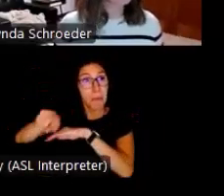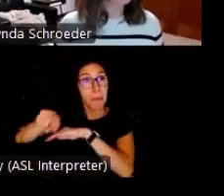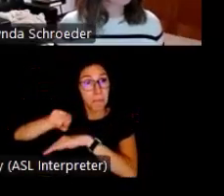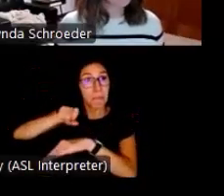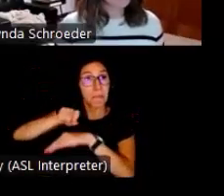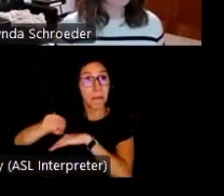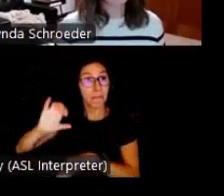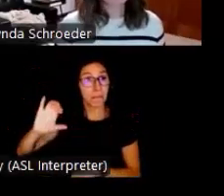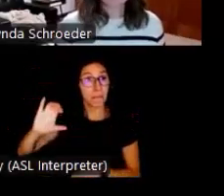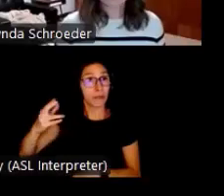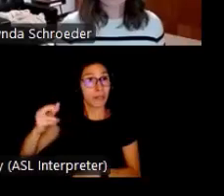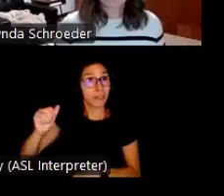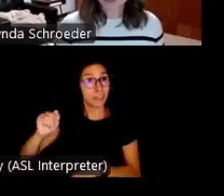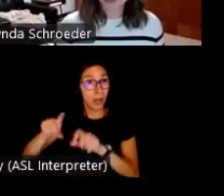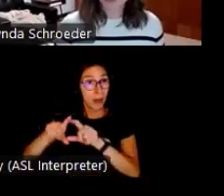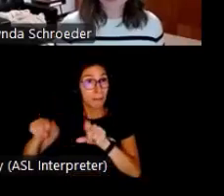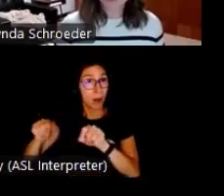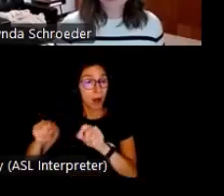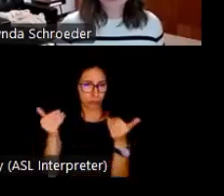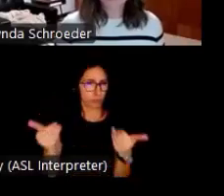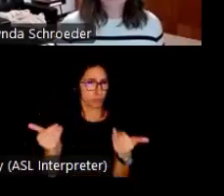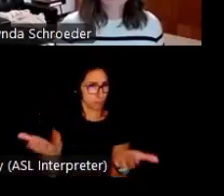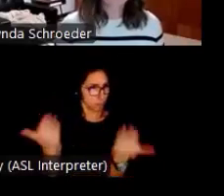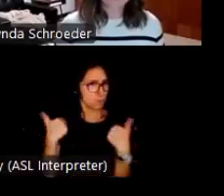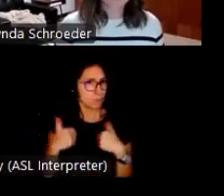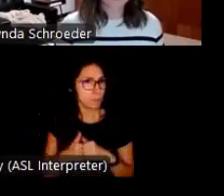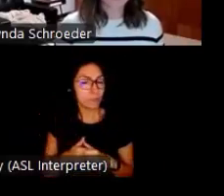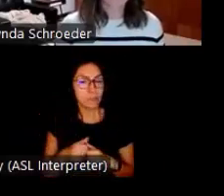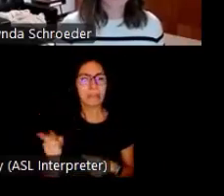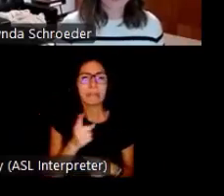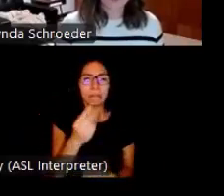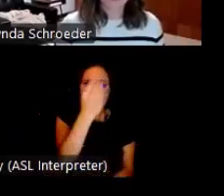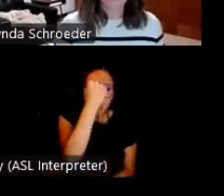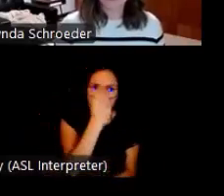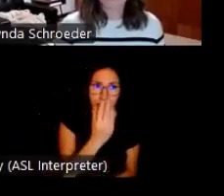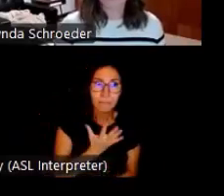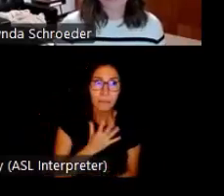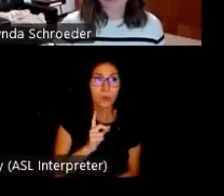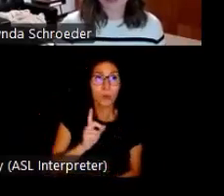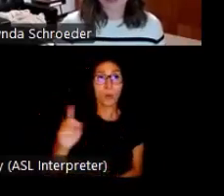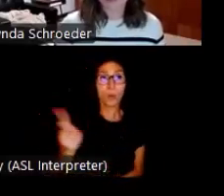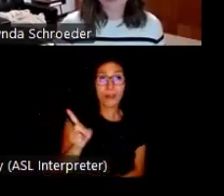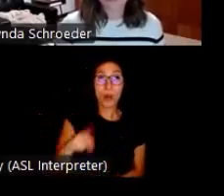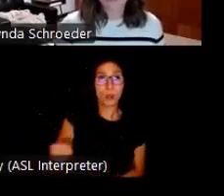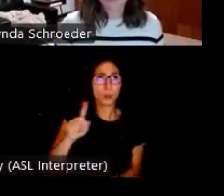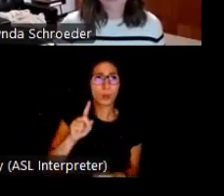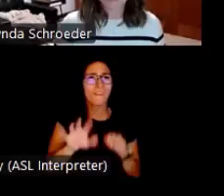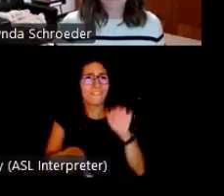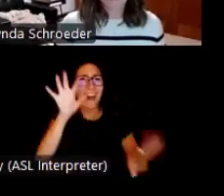Where do you consume new research or health information?